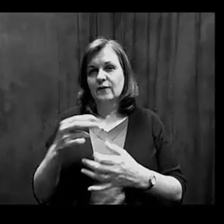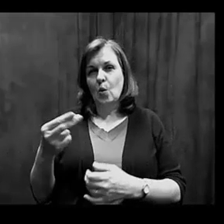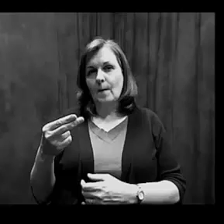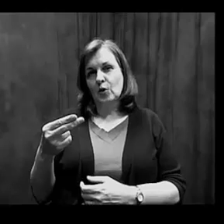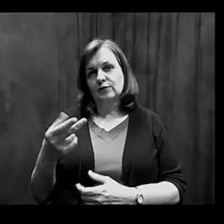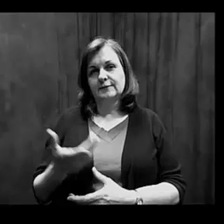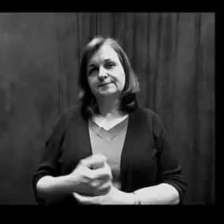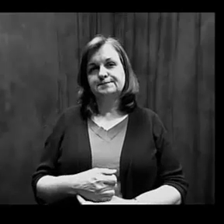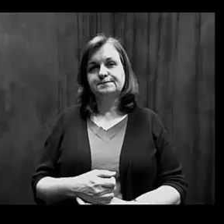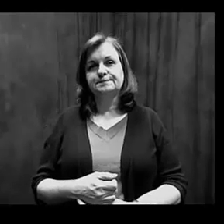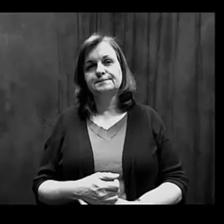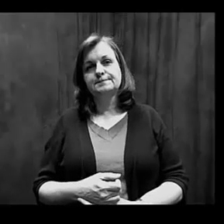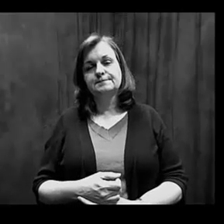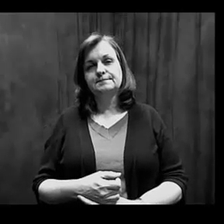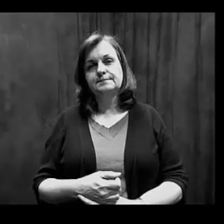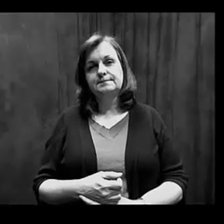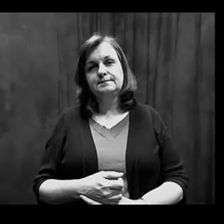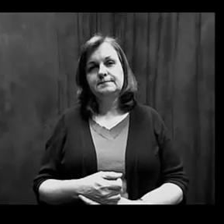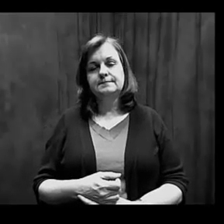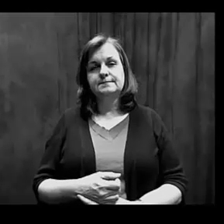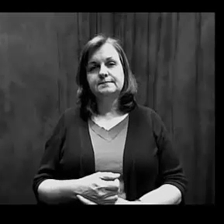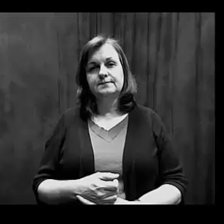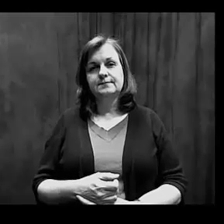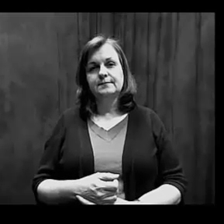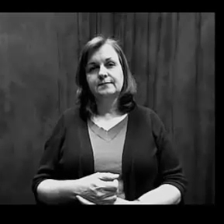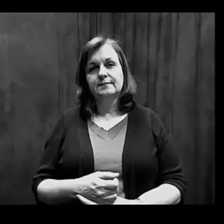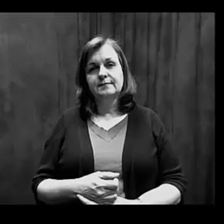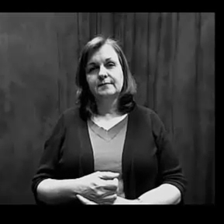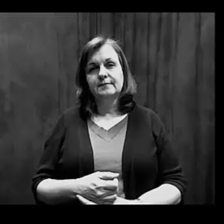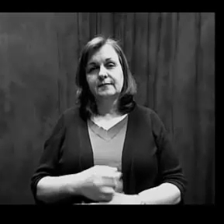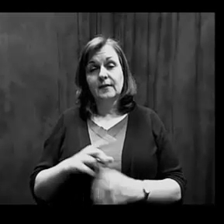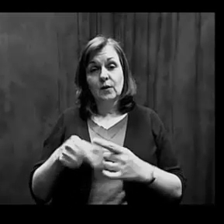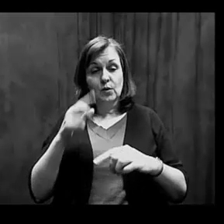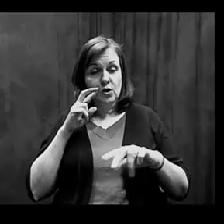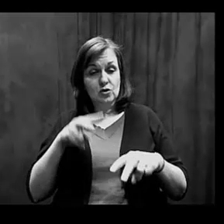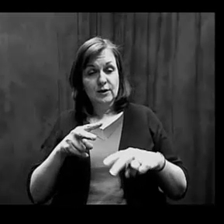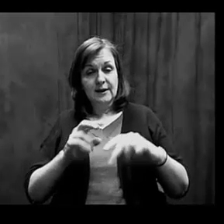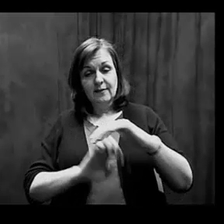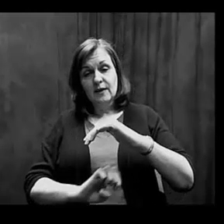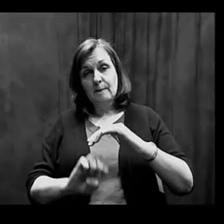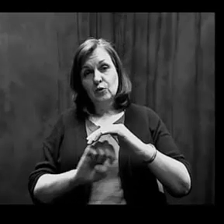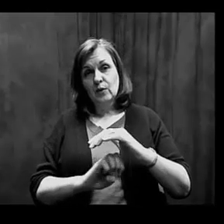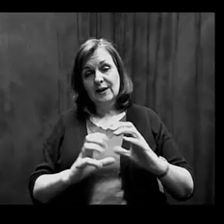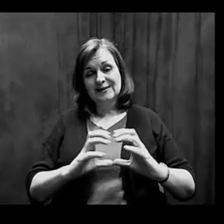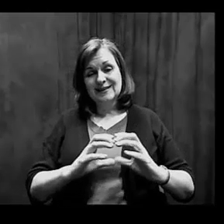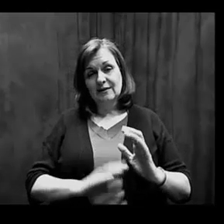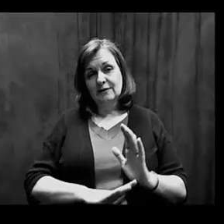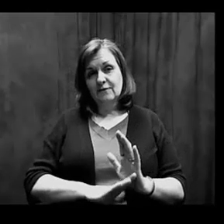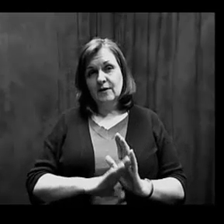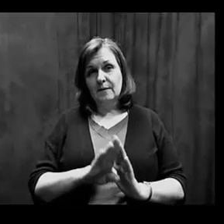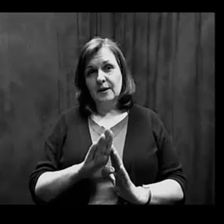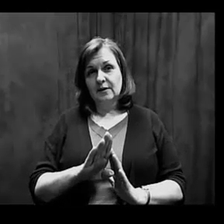as far as hormones go now when we look at embryonic cell development